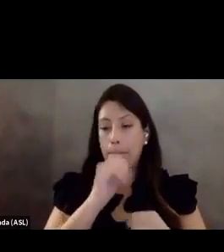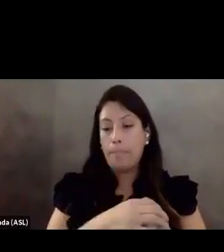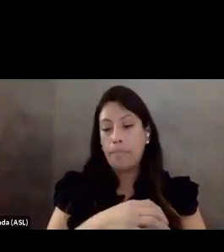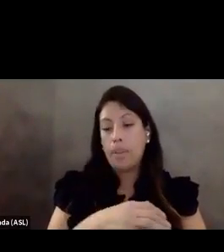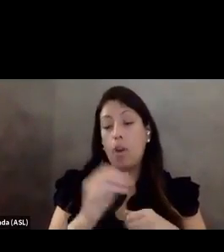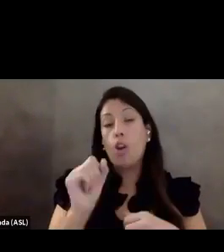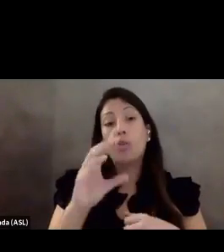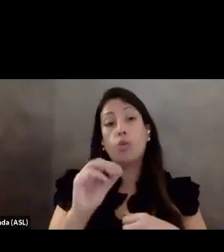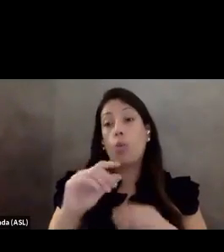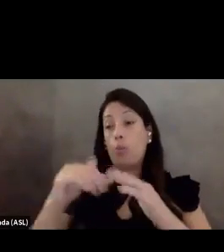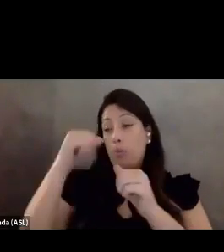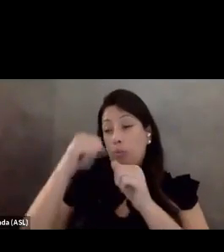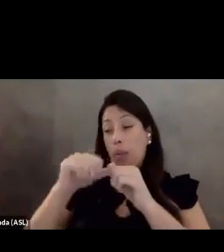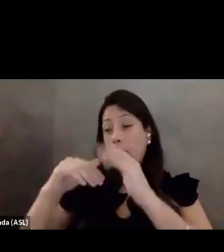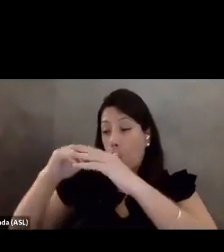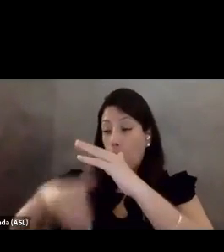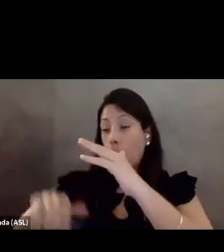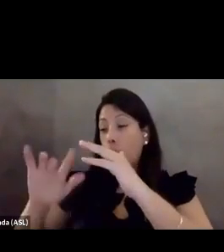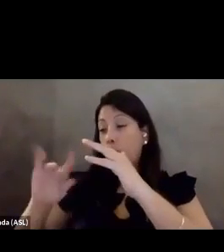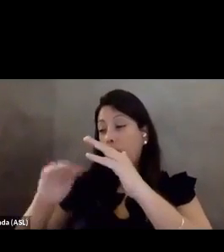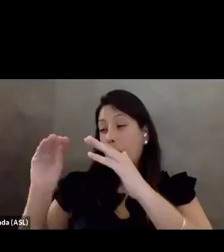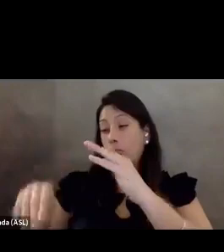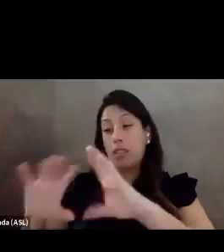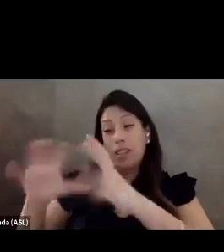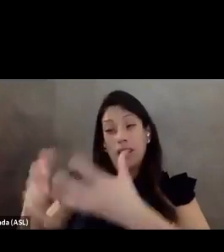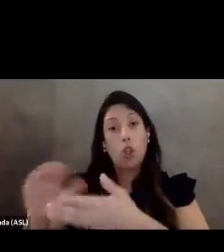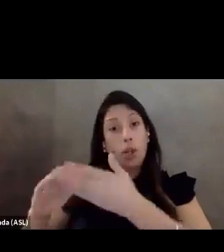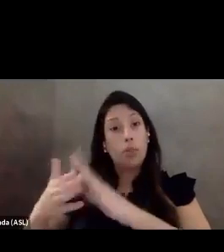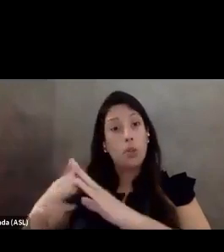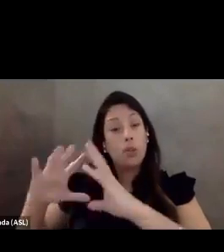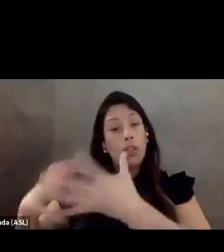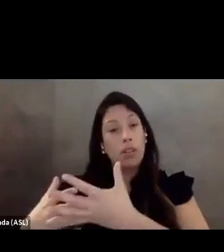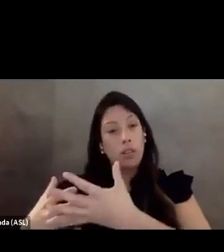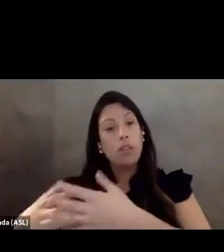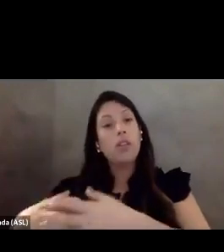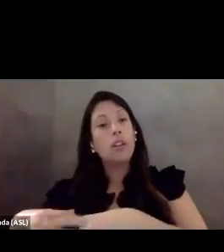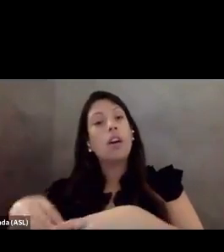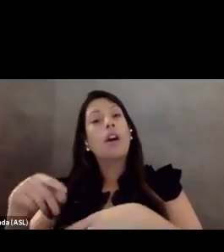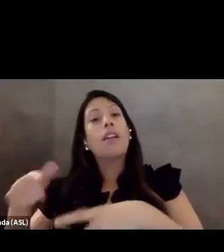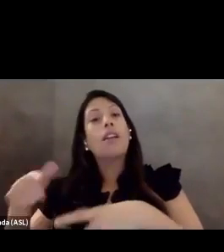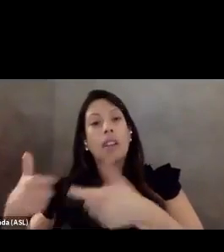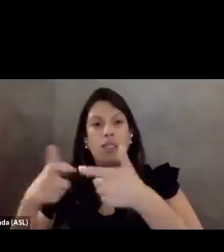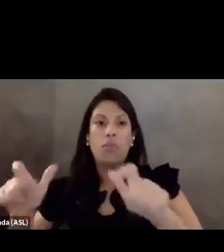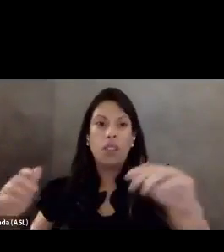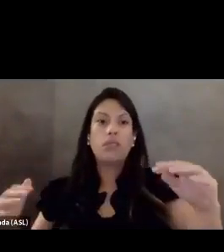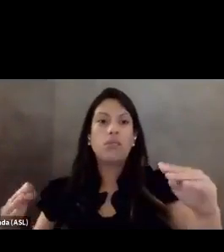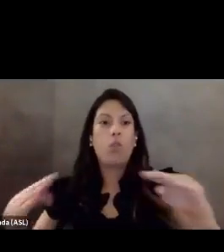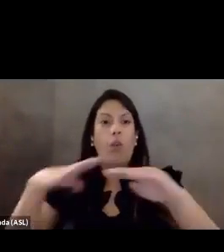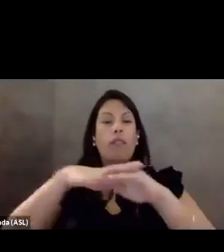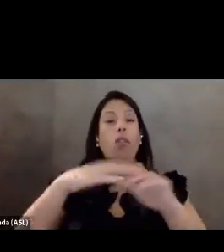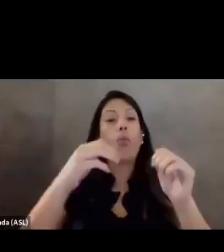Twenty five percent in terms of census tracts does largely overlap with the Latin population, but includes other